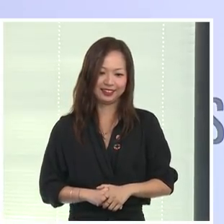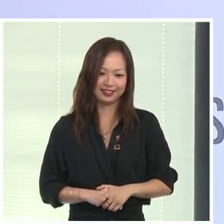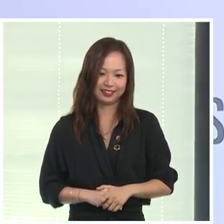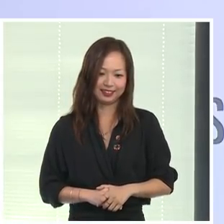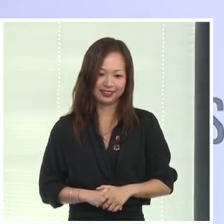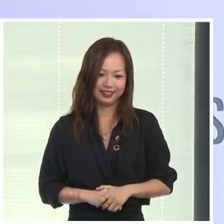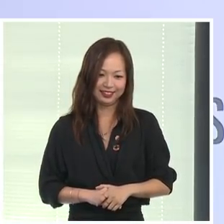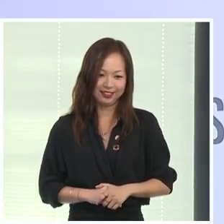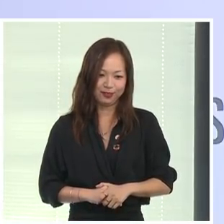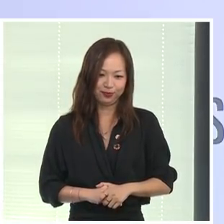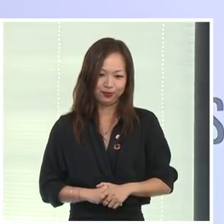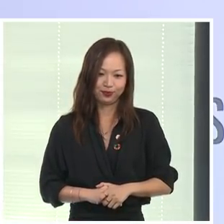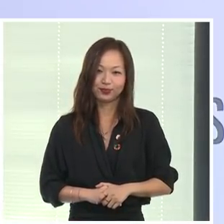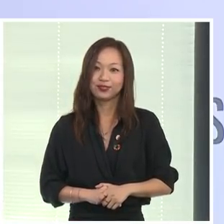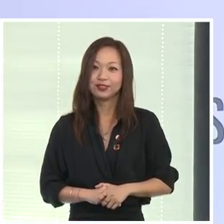We have Deaf people in Laos.